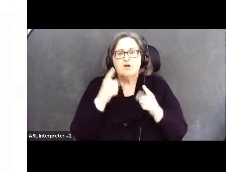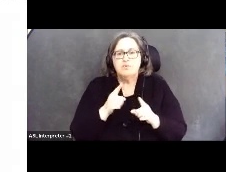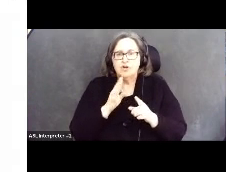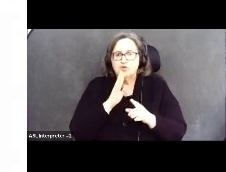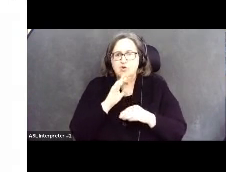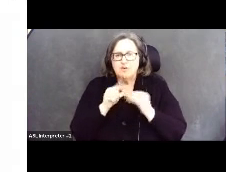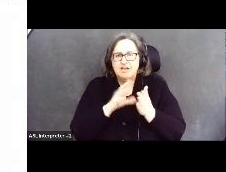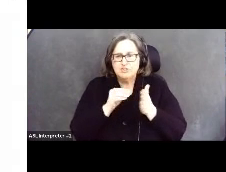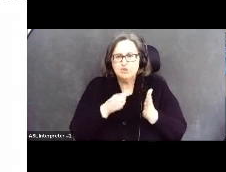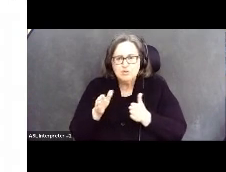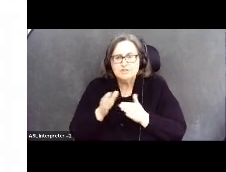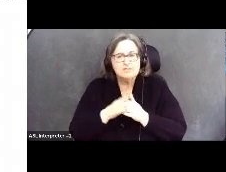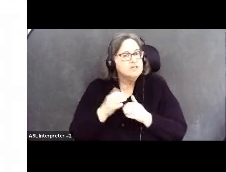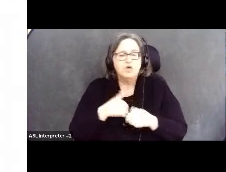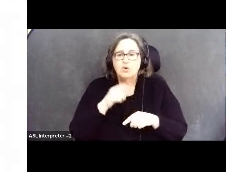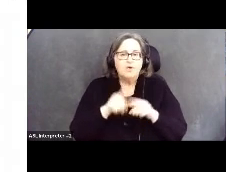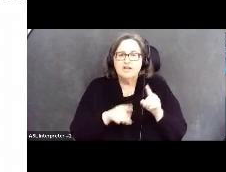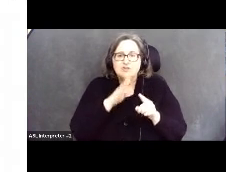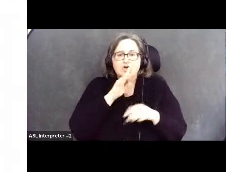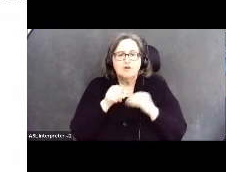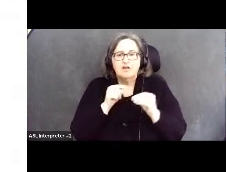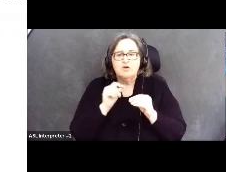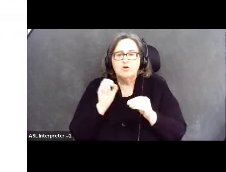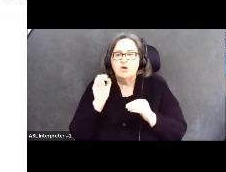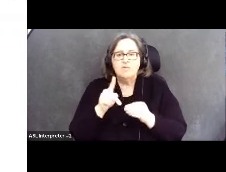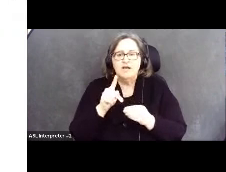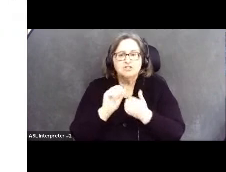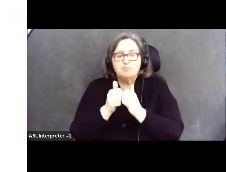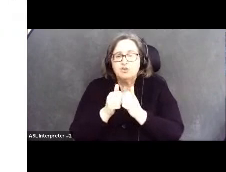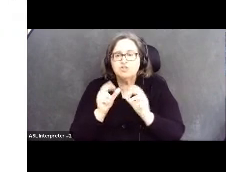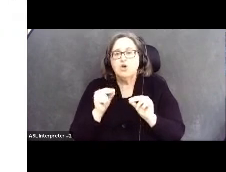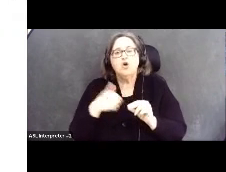students, we can't just be talking about putting you back to sports. We have to be talking about